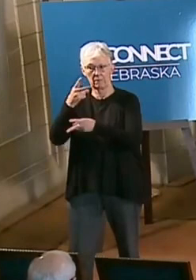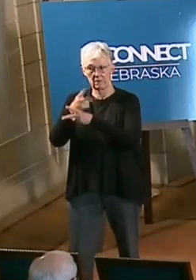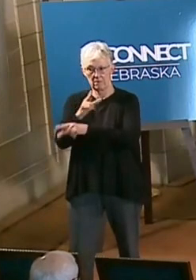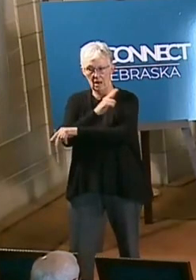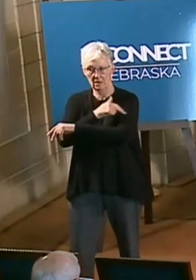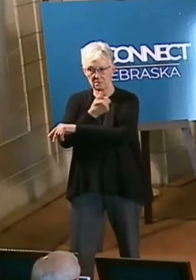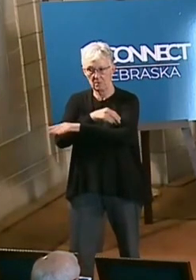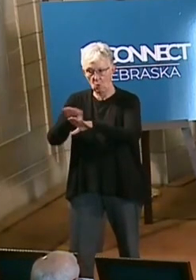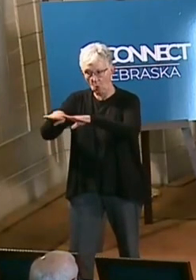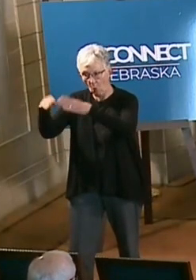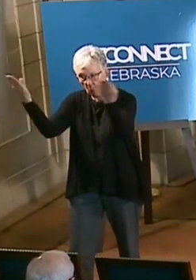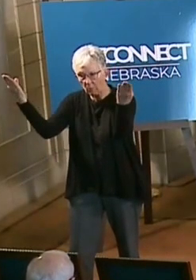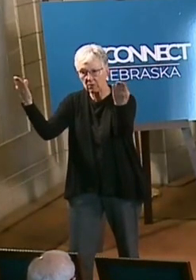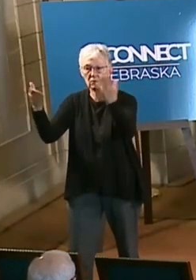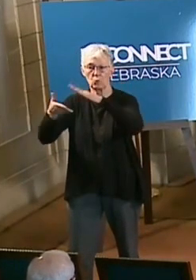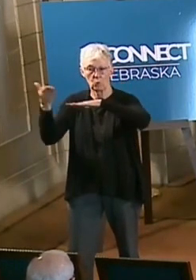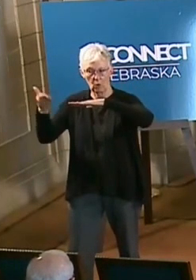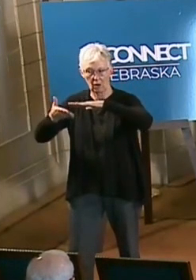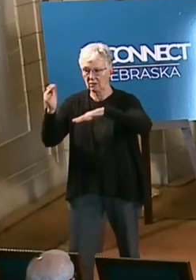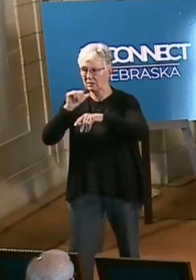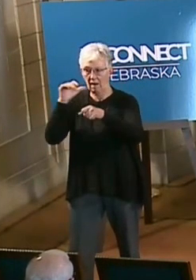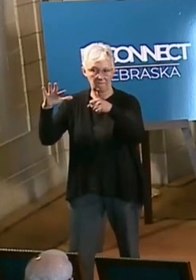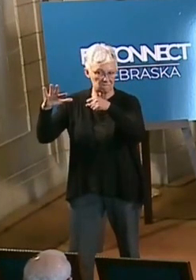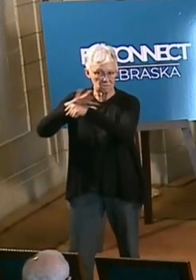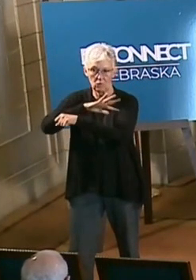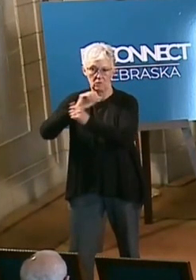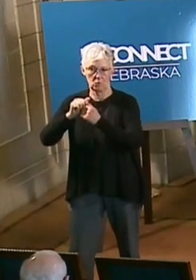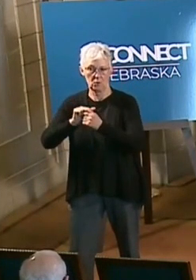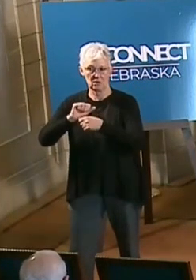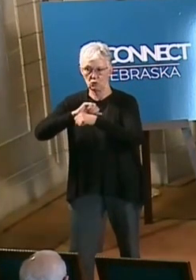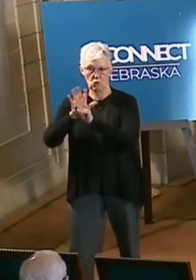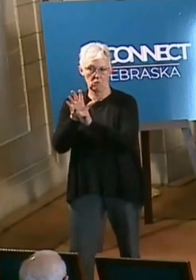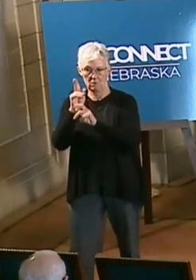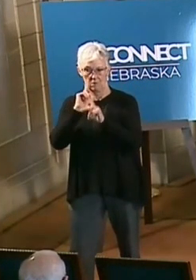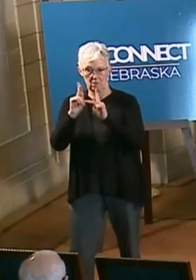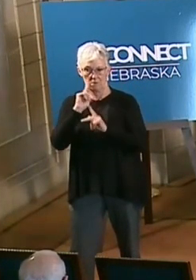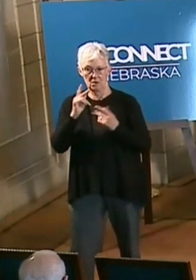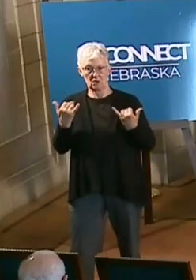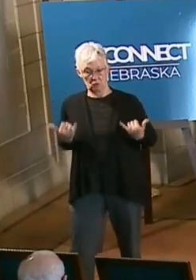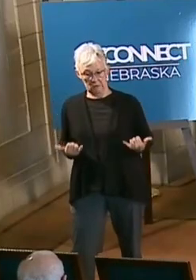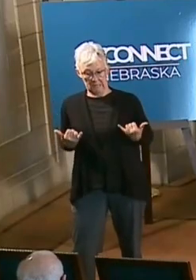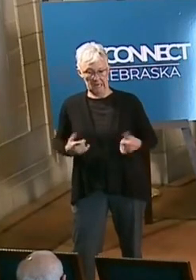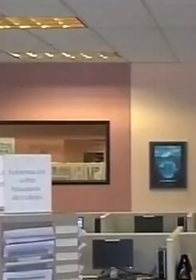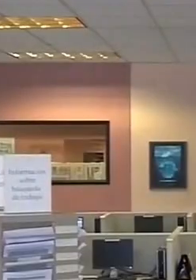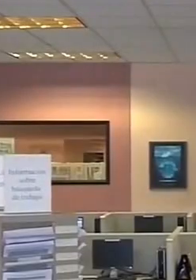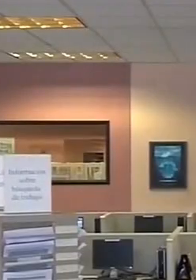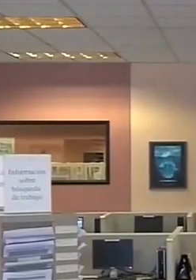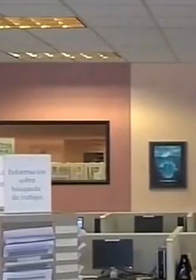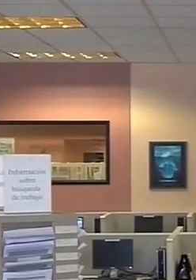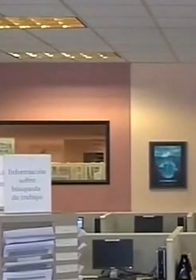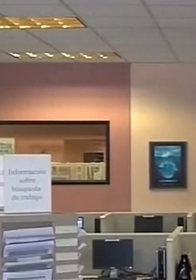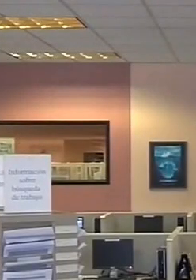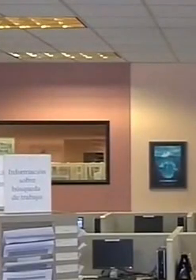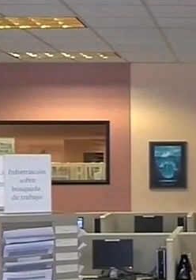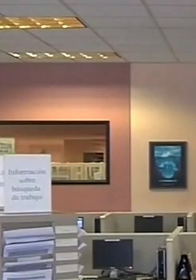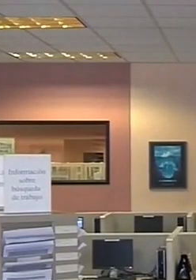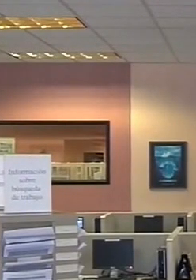CAPACITY, AND HELP US LIVE A MORE NORMAL LIFE. NOW IT'S TIME FOR A RETURN TO NORMALCY." NEBRASKA WILL BE WITHDRAWING FROM FEDERAL PANDEMIC